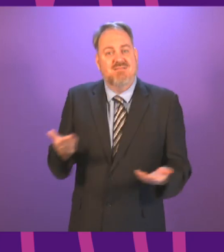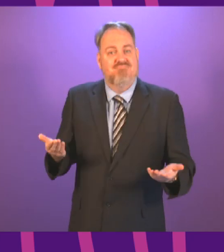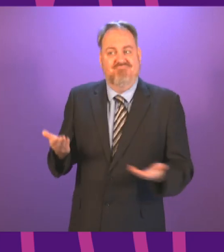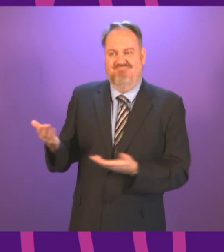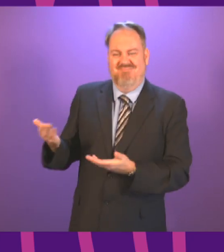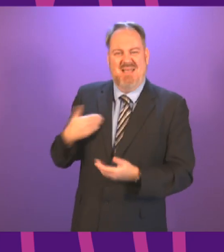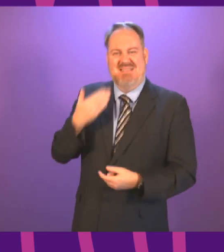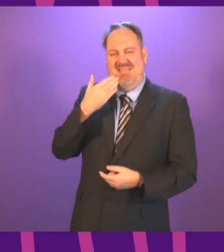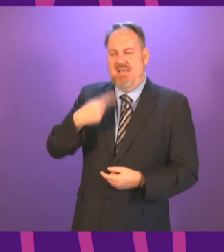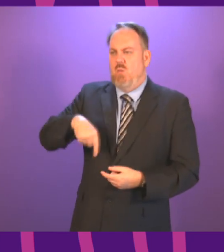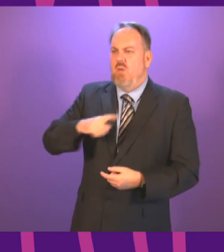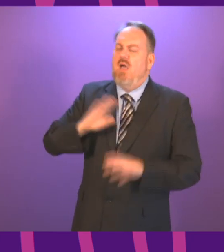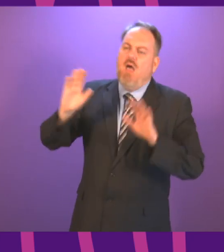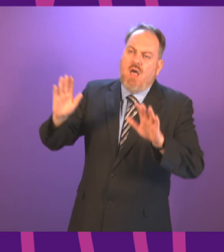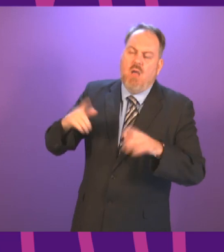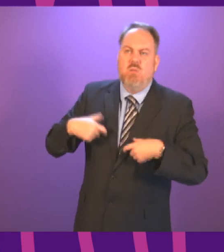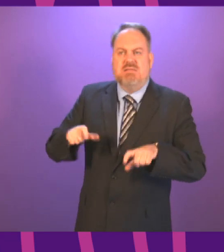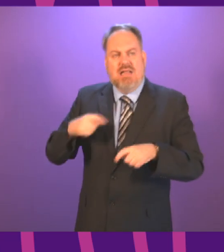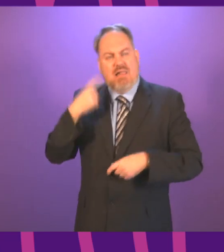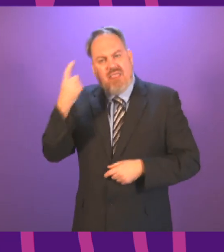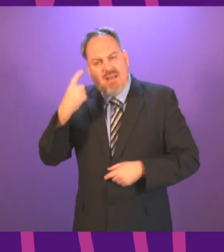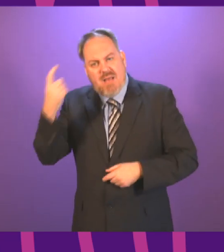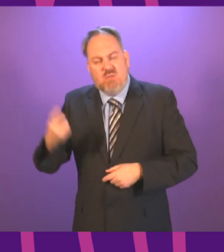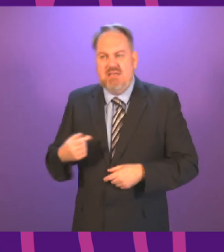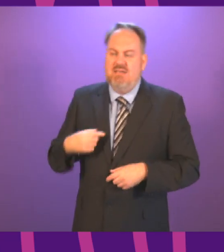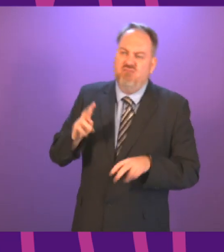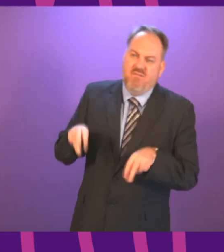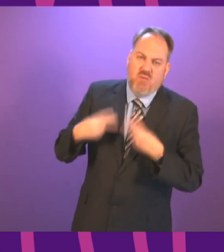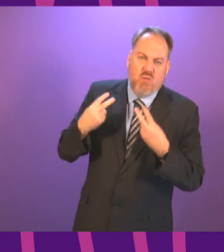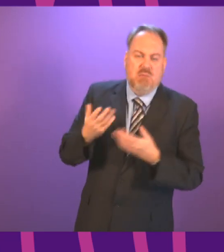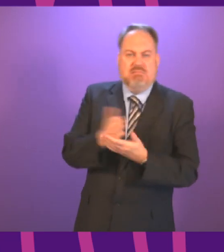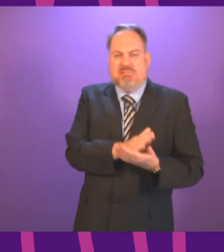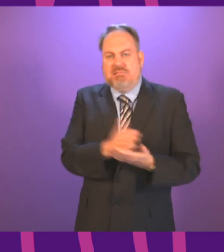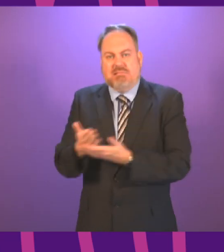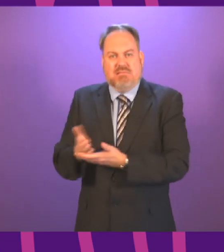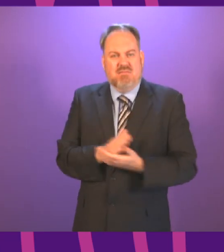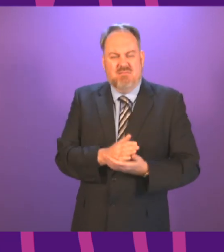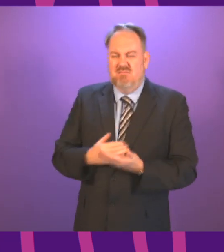All we seem to do, however, is keep all options under review. We need to be doing more than that.